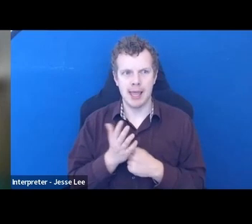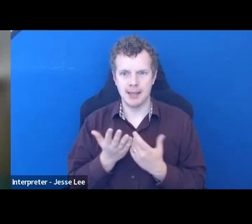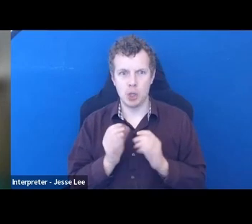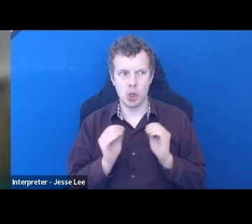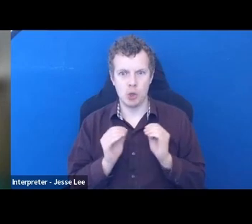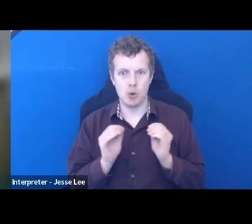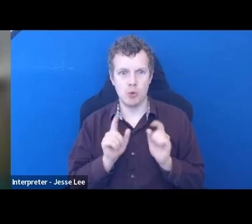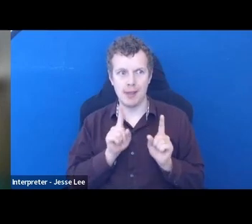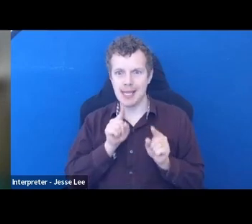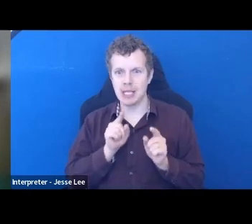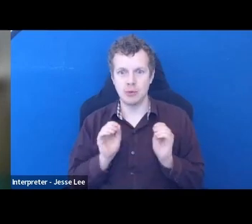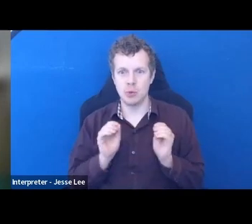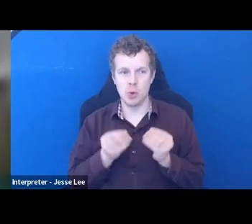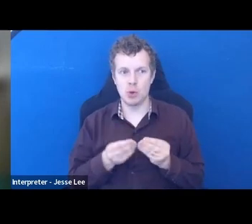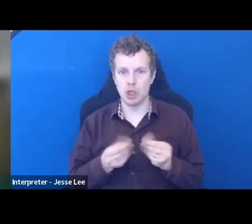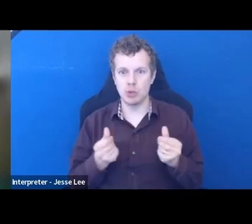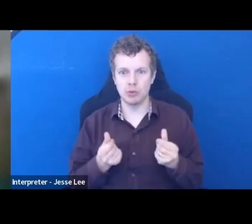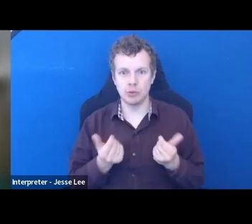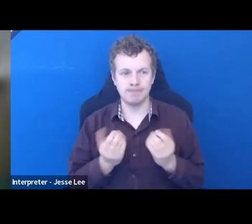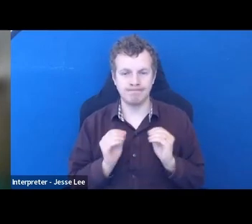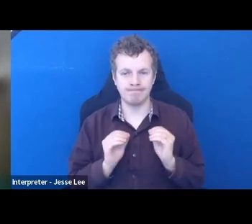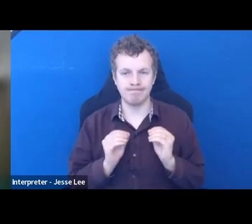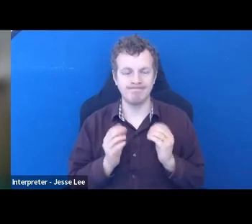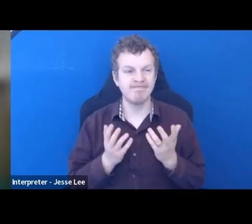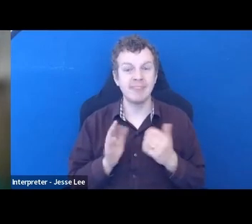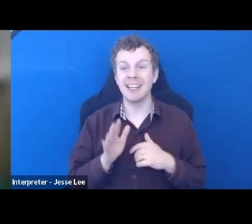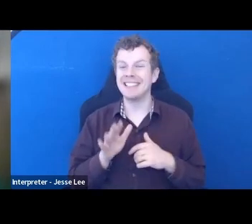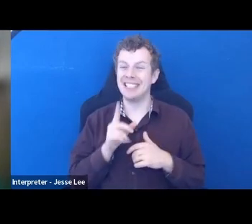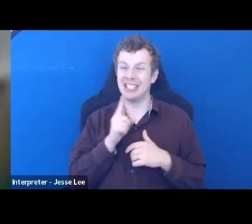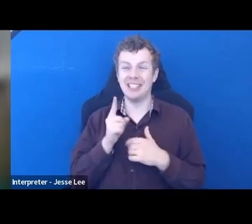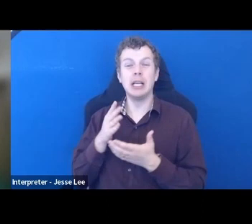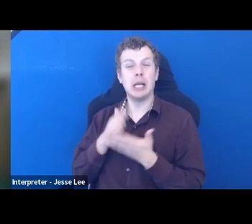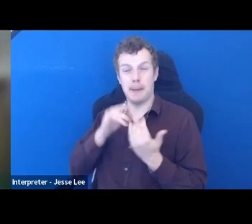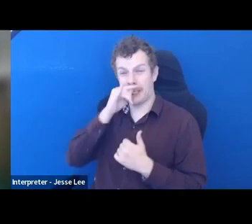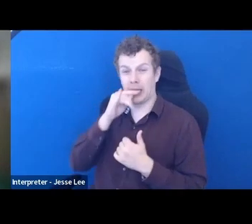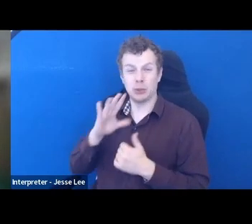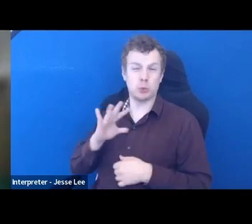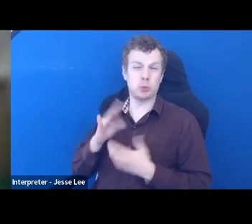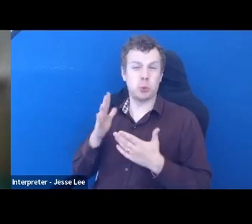Right? So we find that some children do really well with hearing aids, others don't.